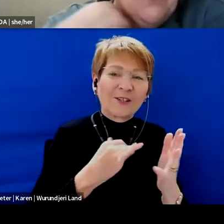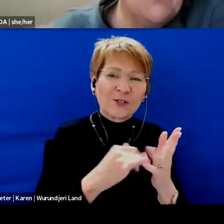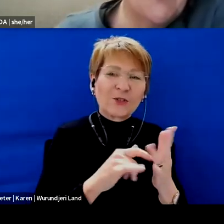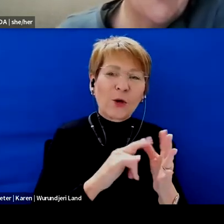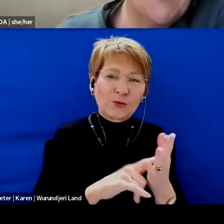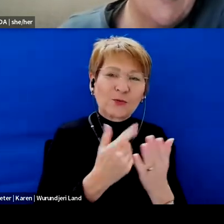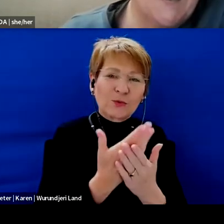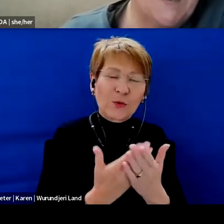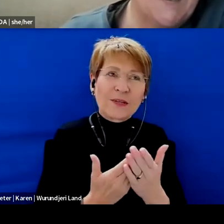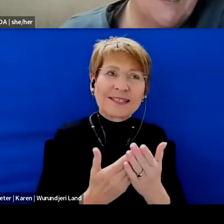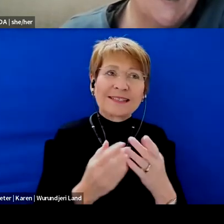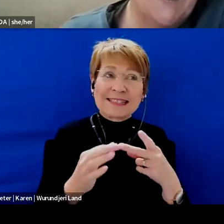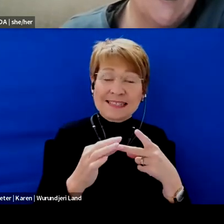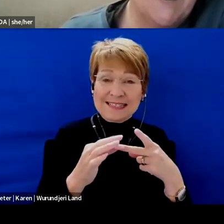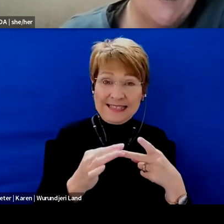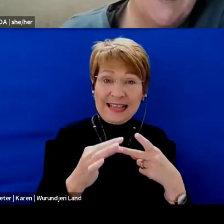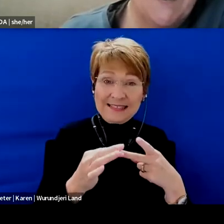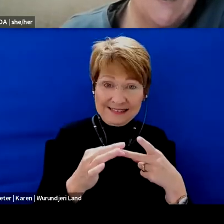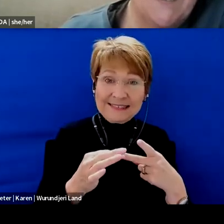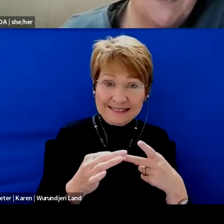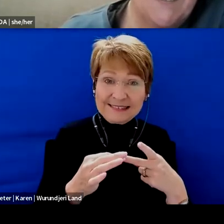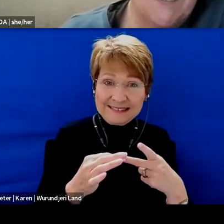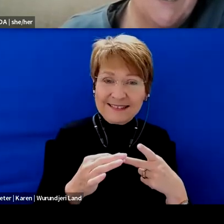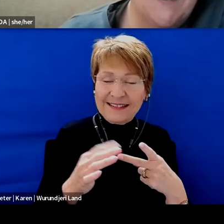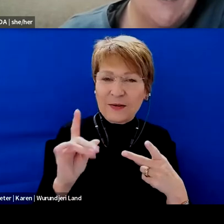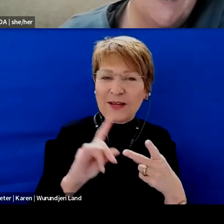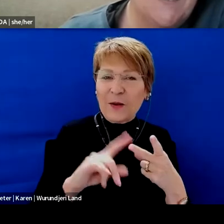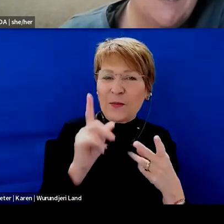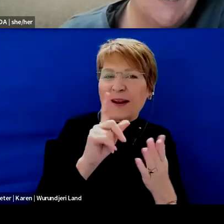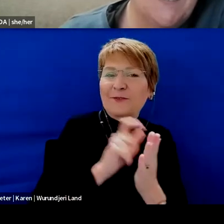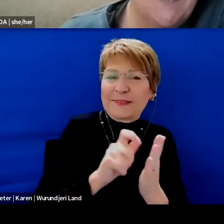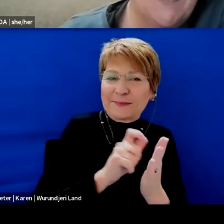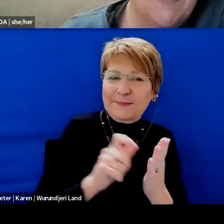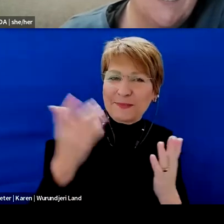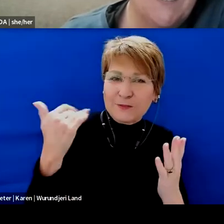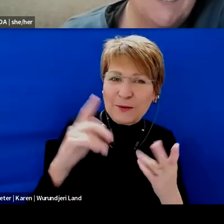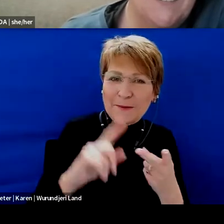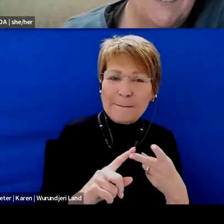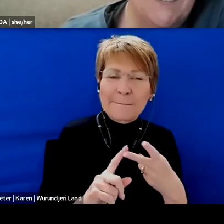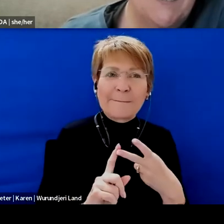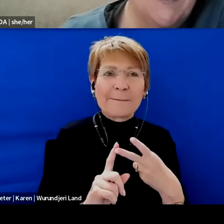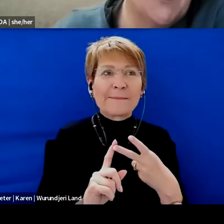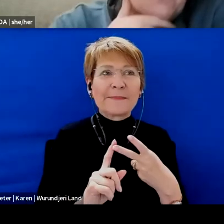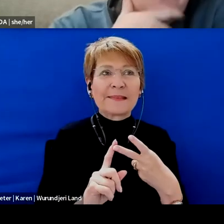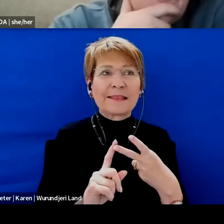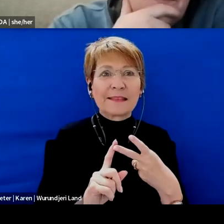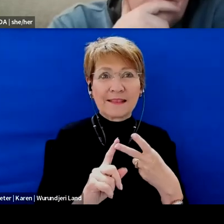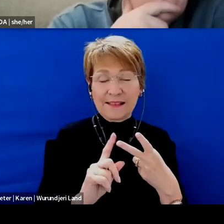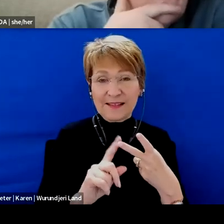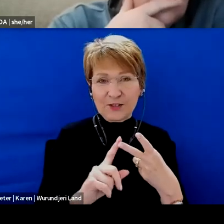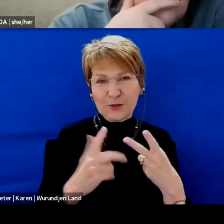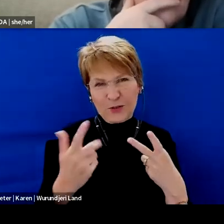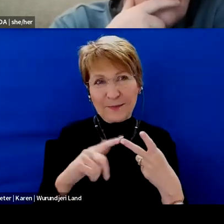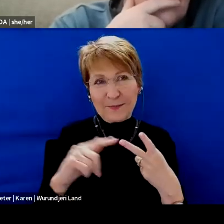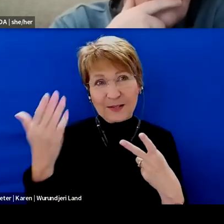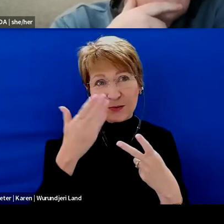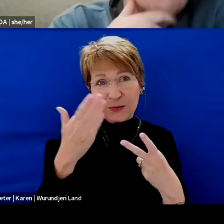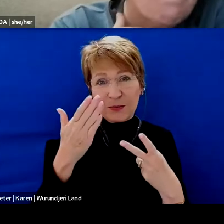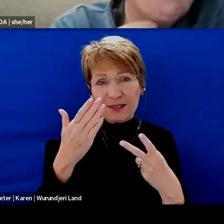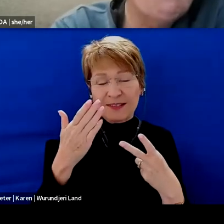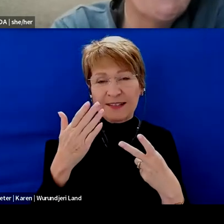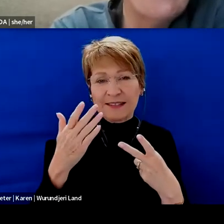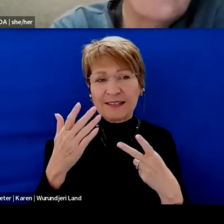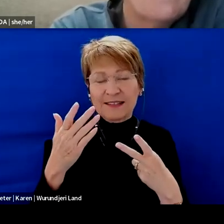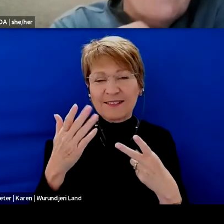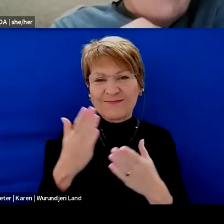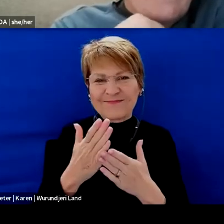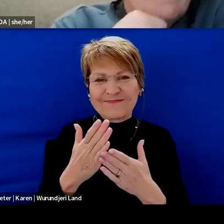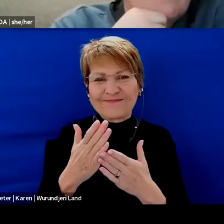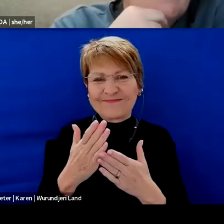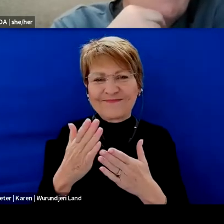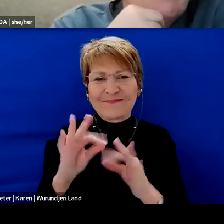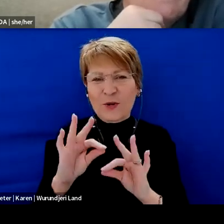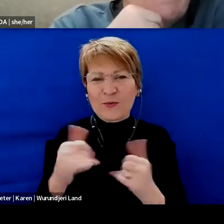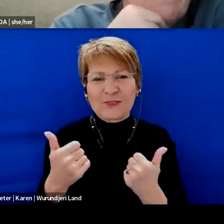Second thing I wanted to add going back to whatever now. I'm so despite having those supports my school setup within the greatest and it was pretty poor.